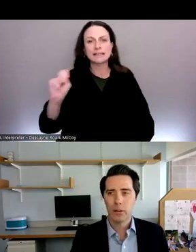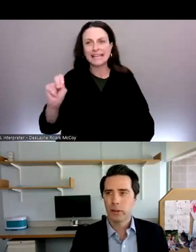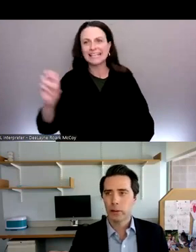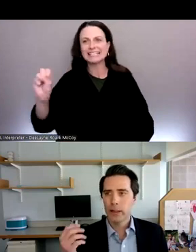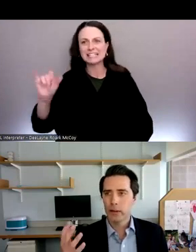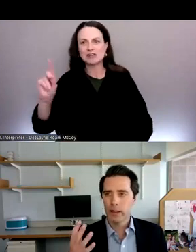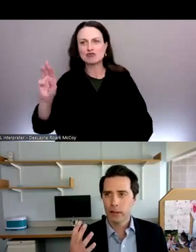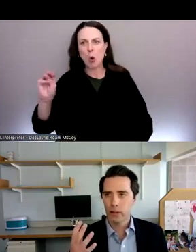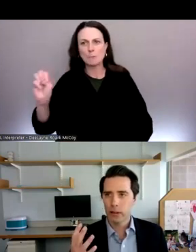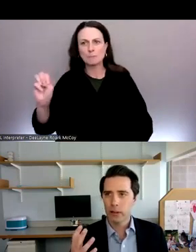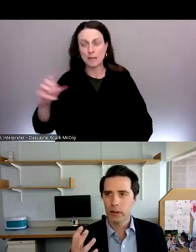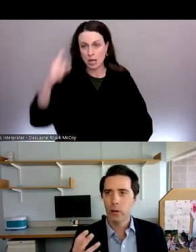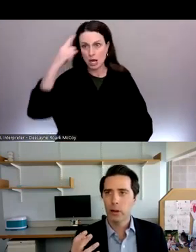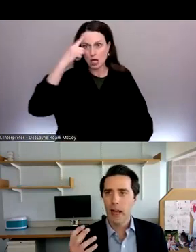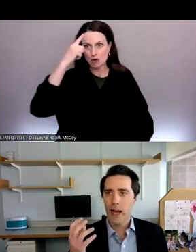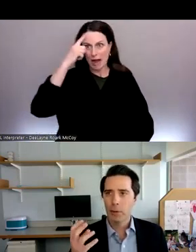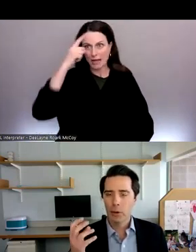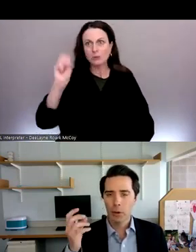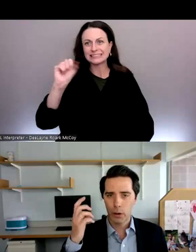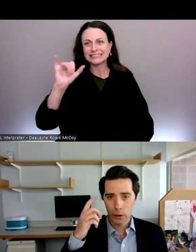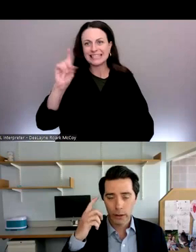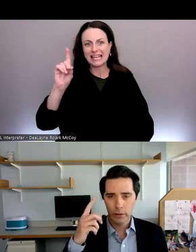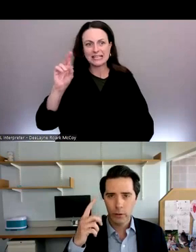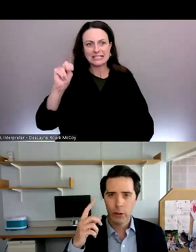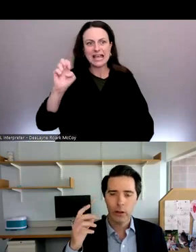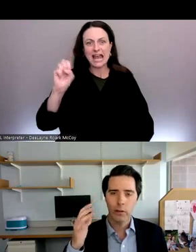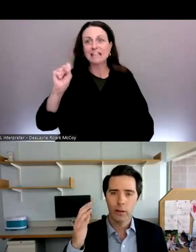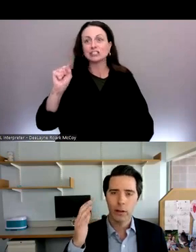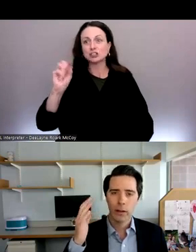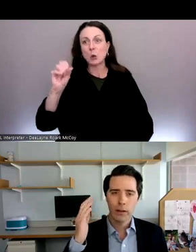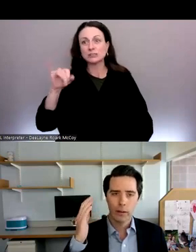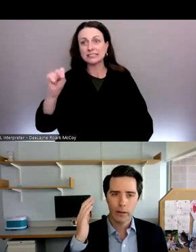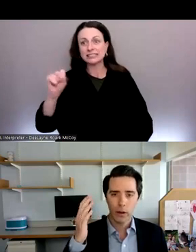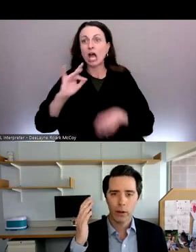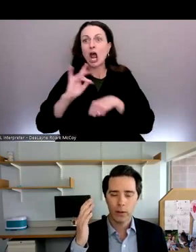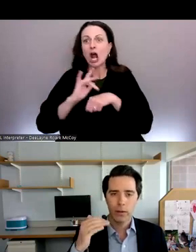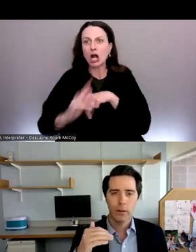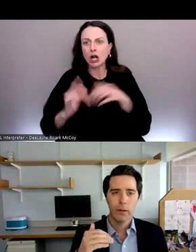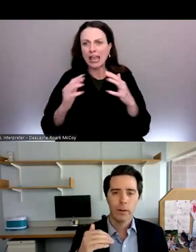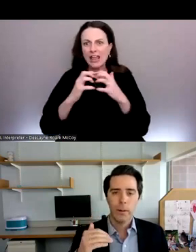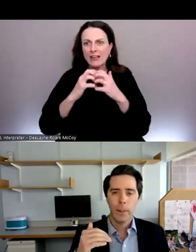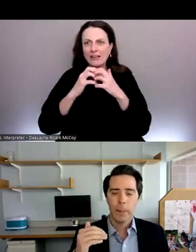with craniosynostosis so abnormal early